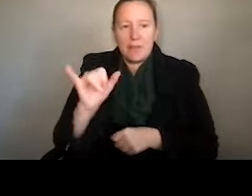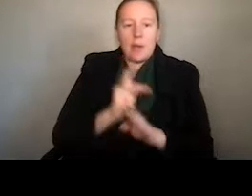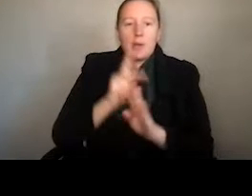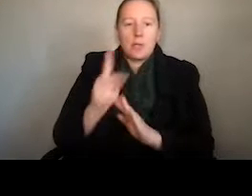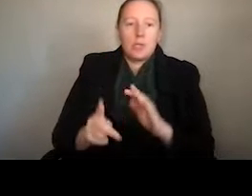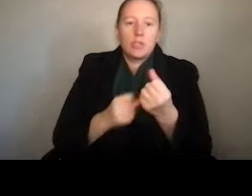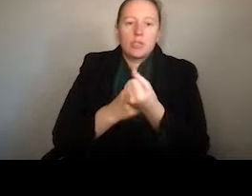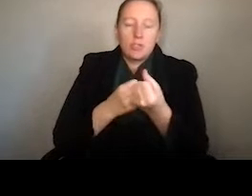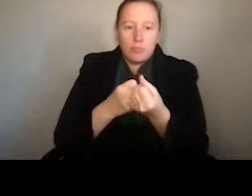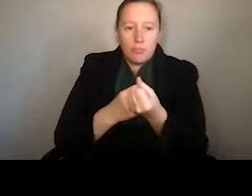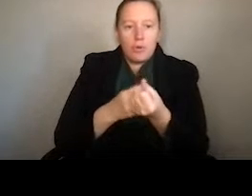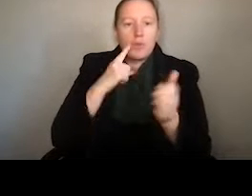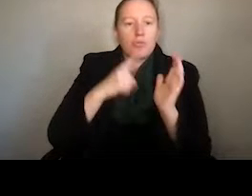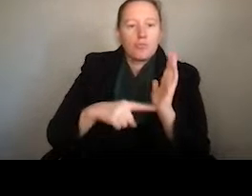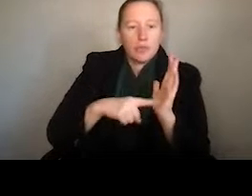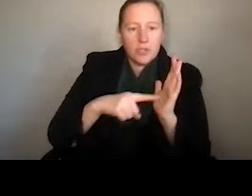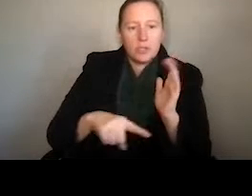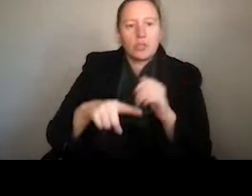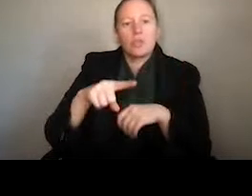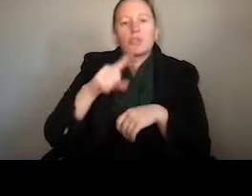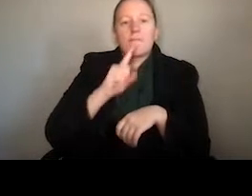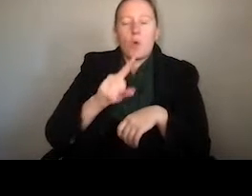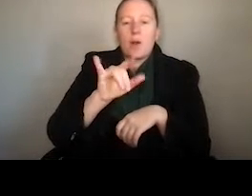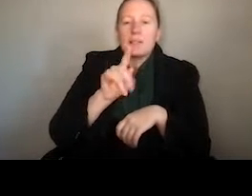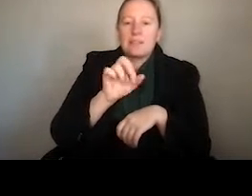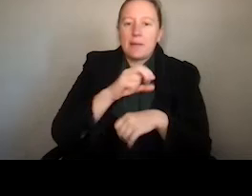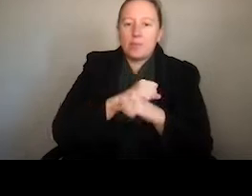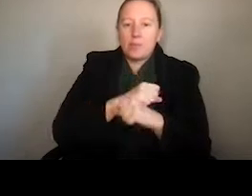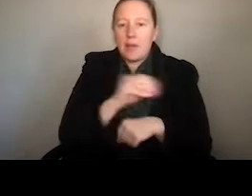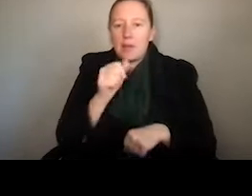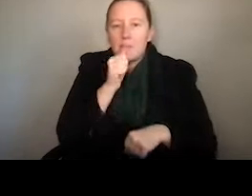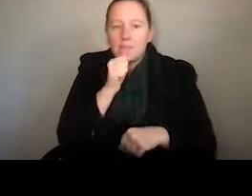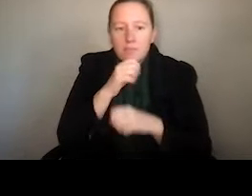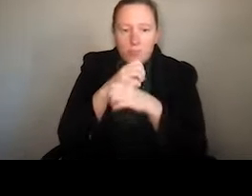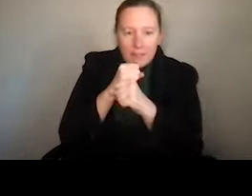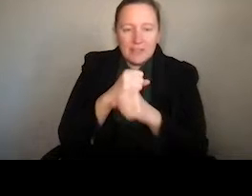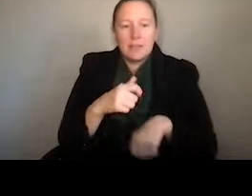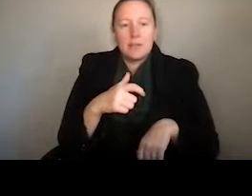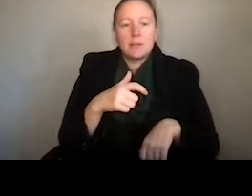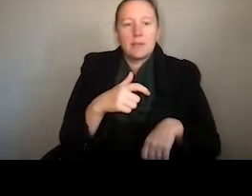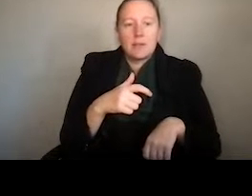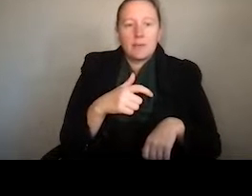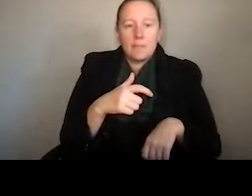research addressing cybersecurity and privacy, drawing on expertise in one or more of these areas, computing,